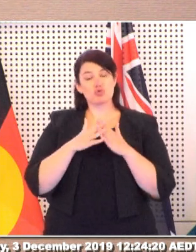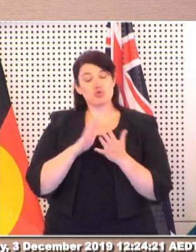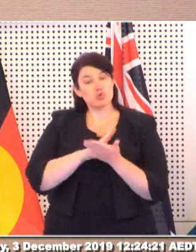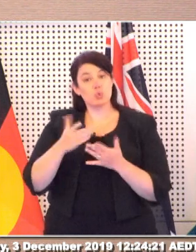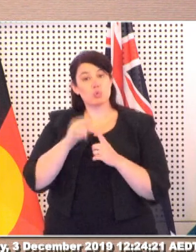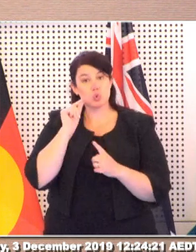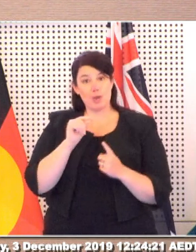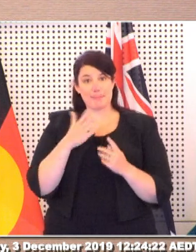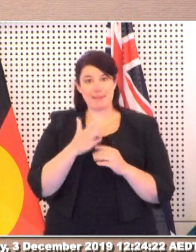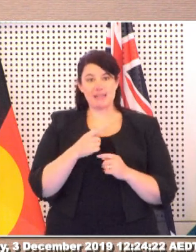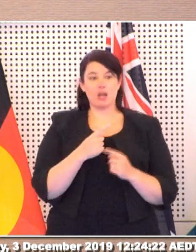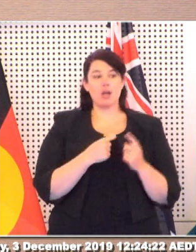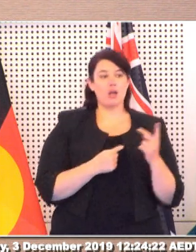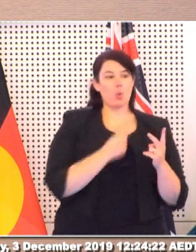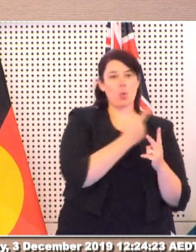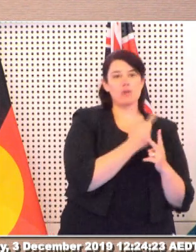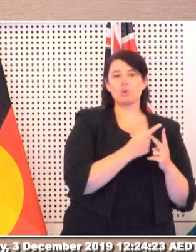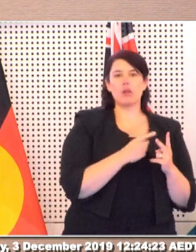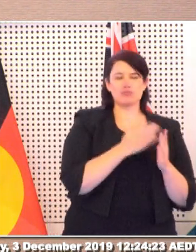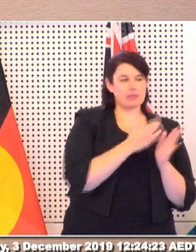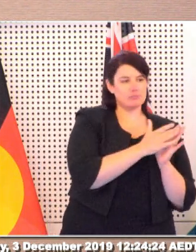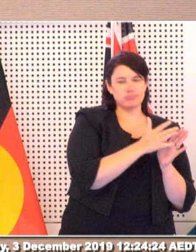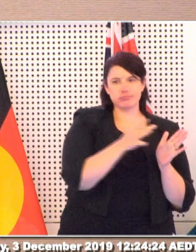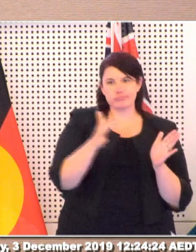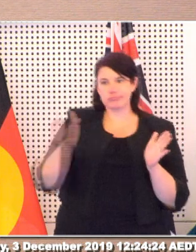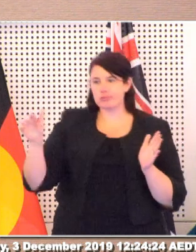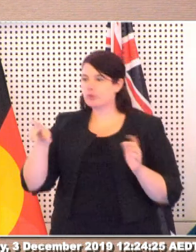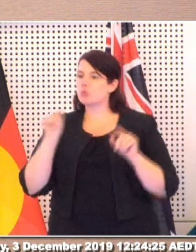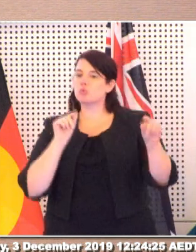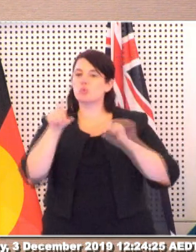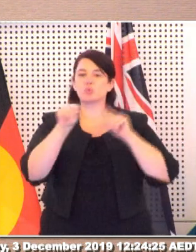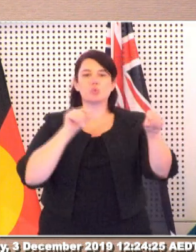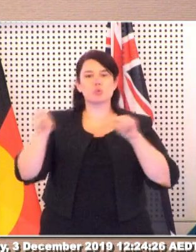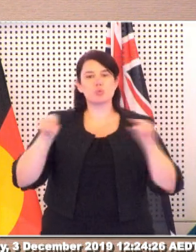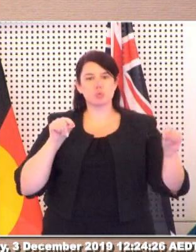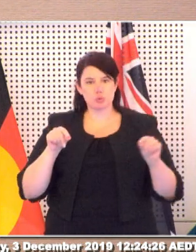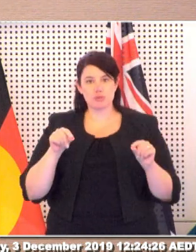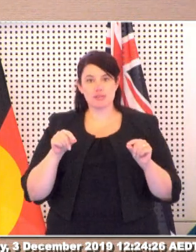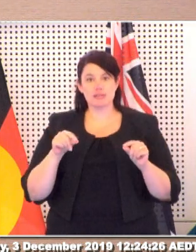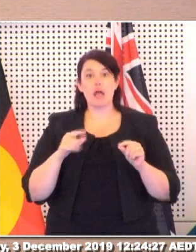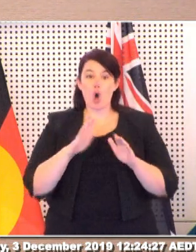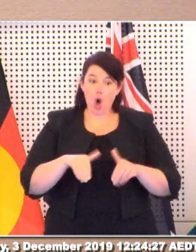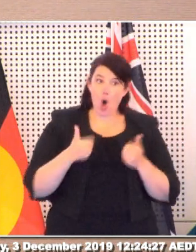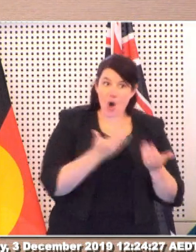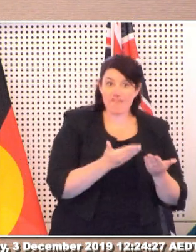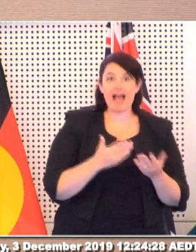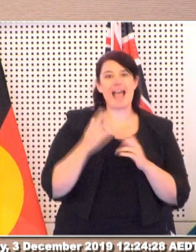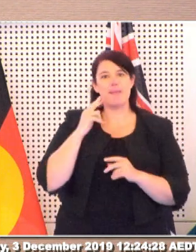express choice but to have choice taken up and received and made meaningful is a